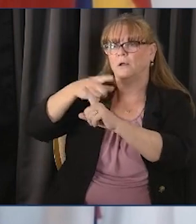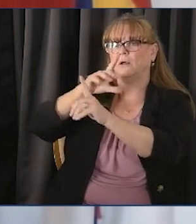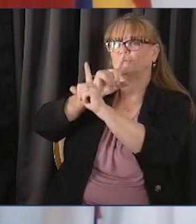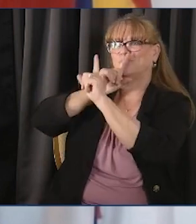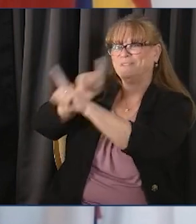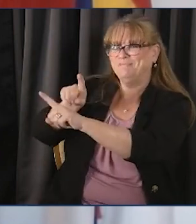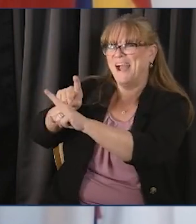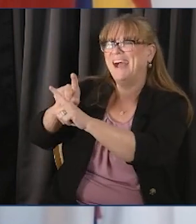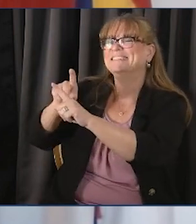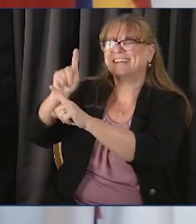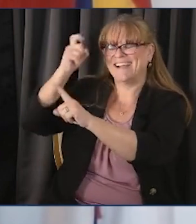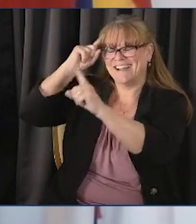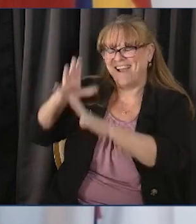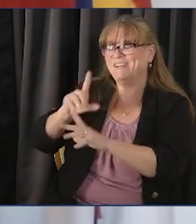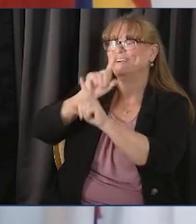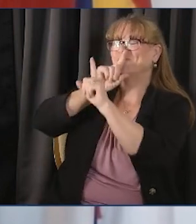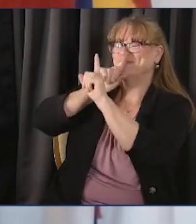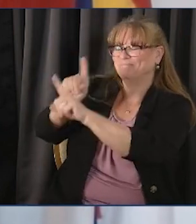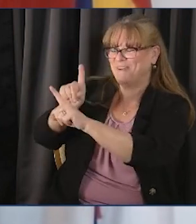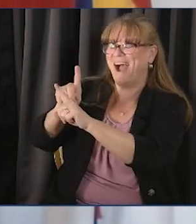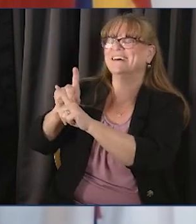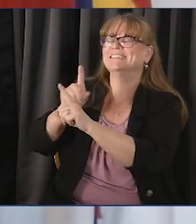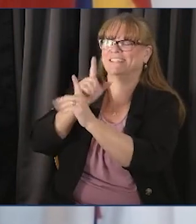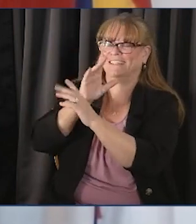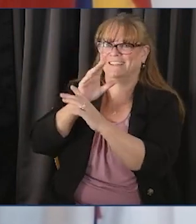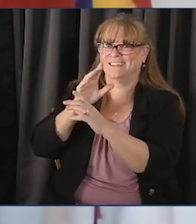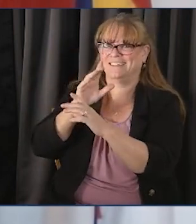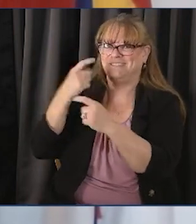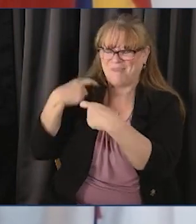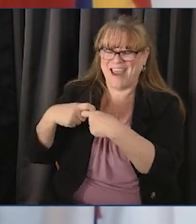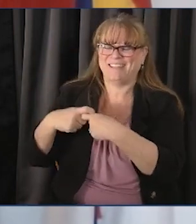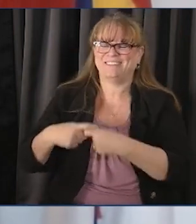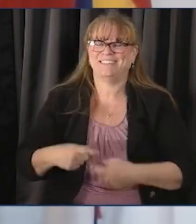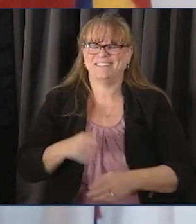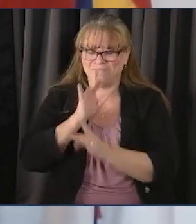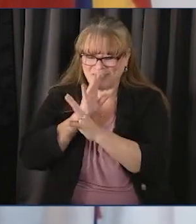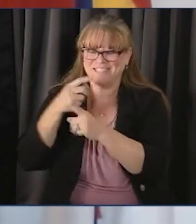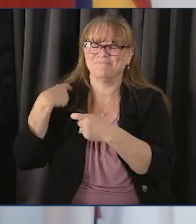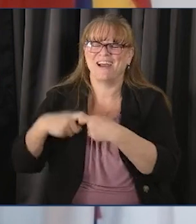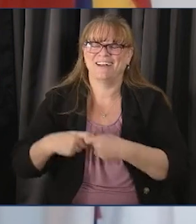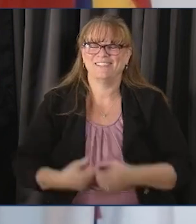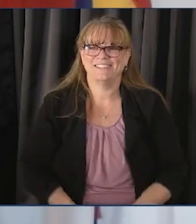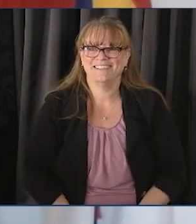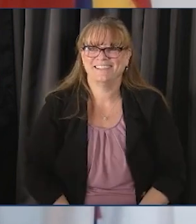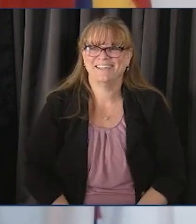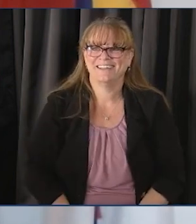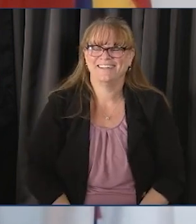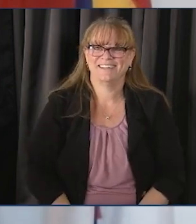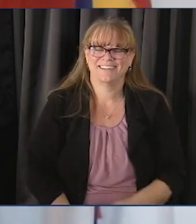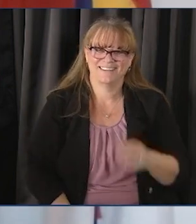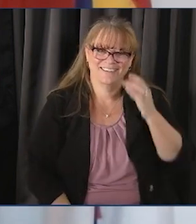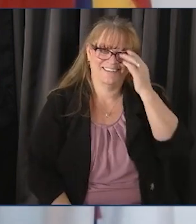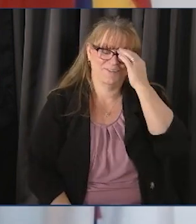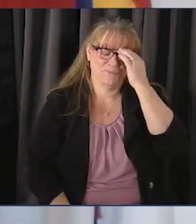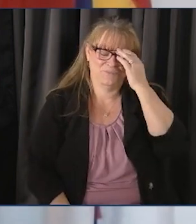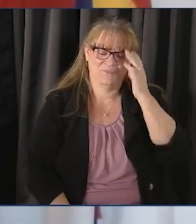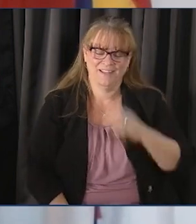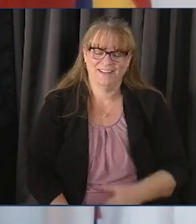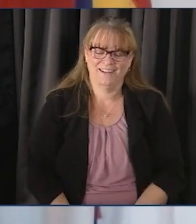the GAVI for a hippo. He taught us as Posadas in the West was data access or esto, gratis simplement de gratis.